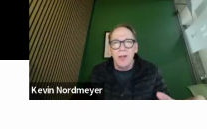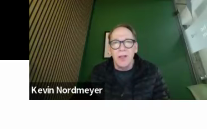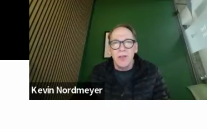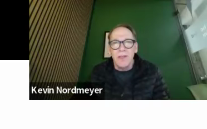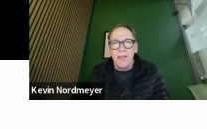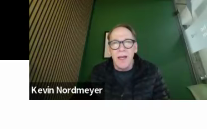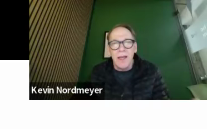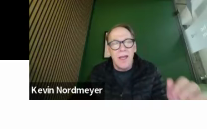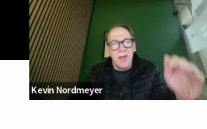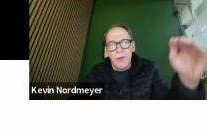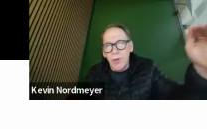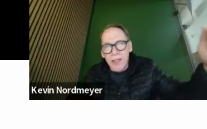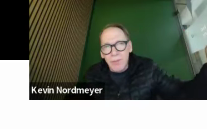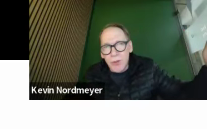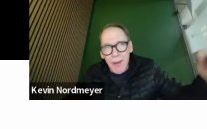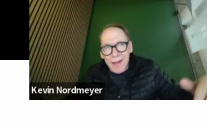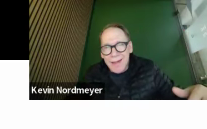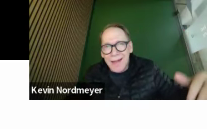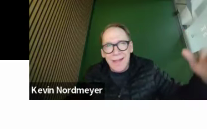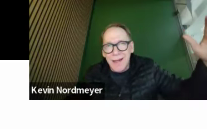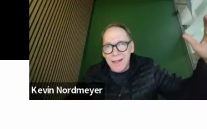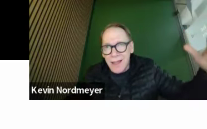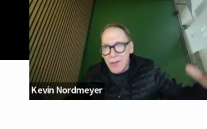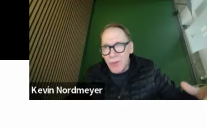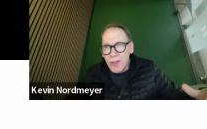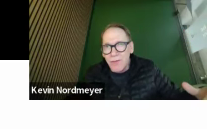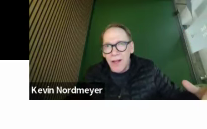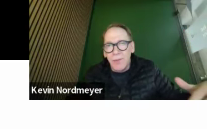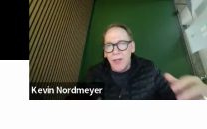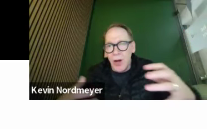for inclusive design. The principles back in 1997 that were developed